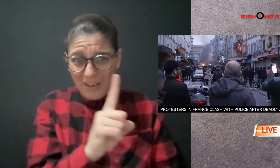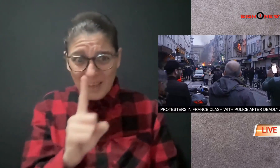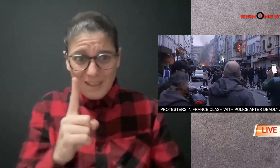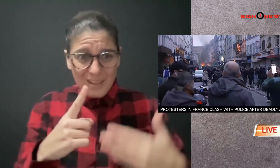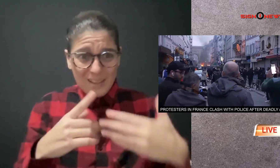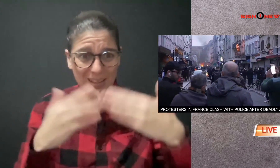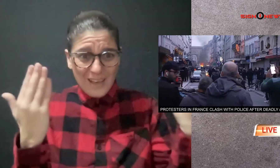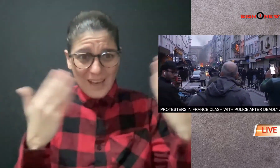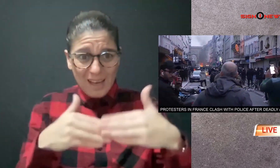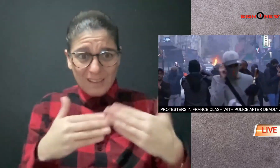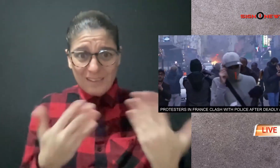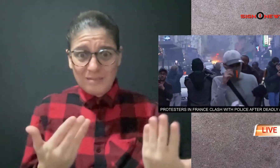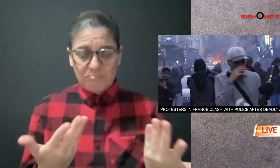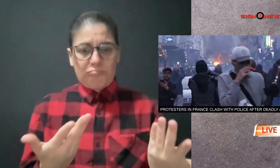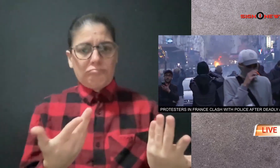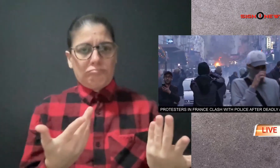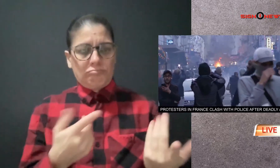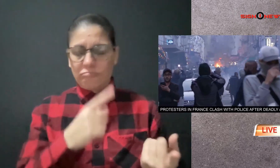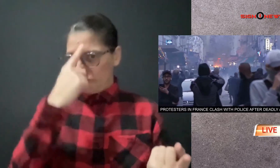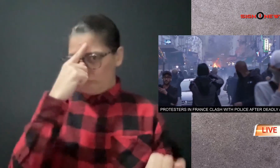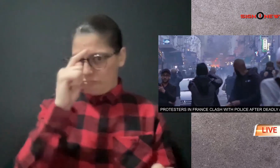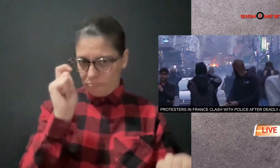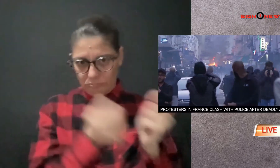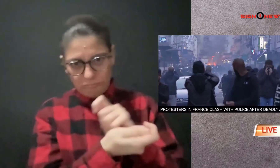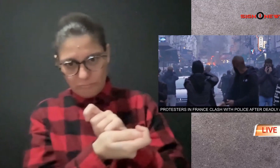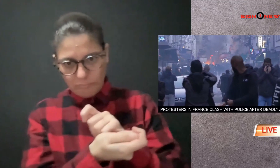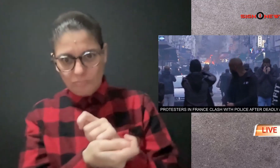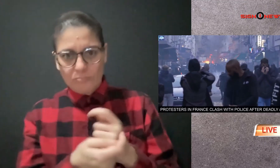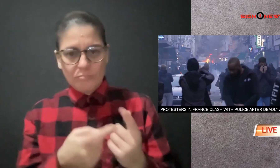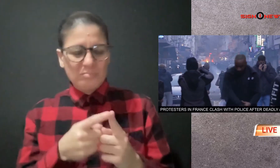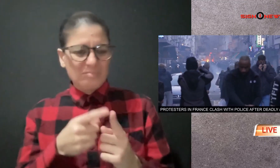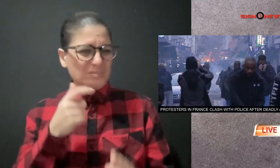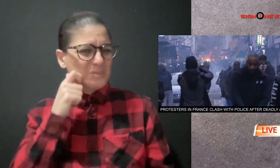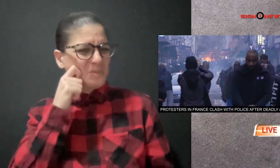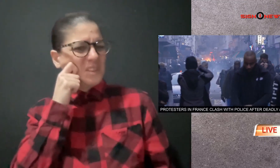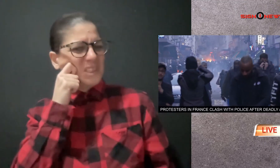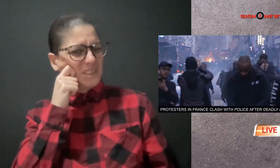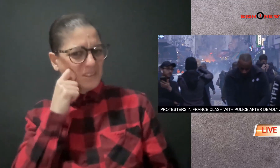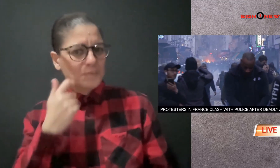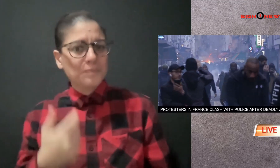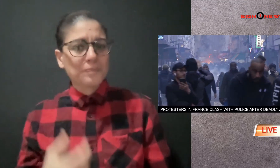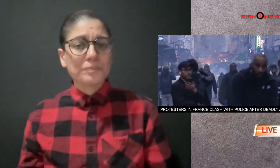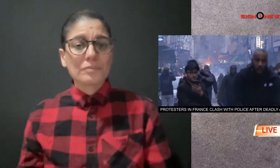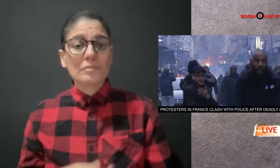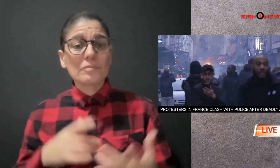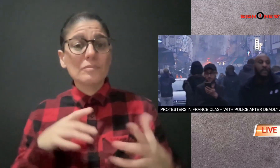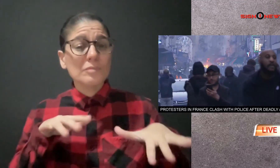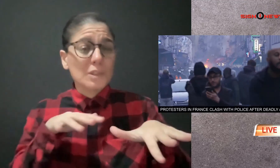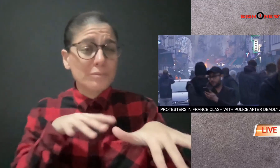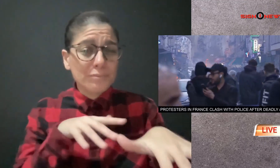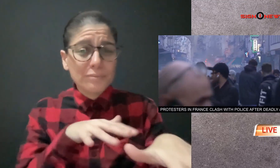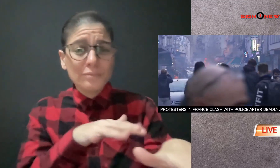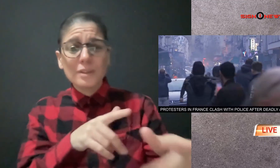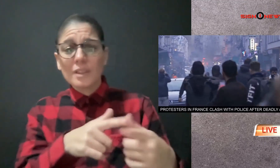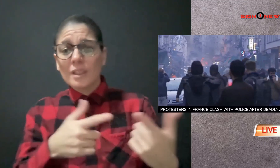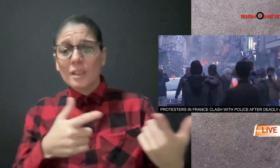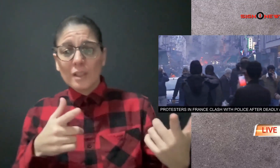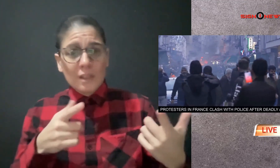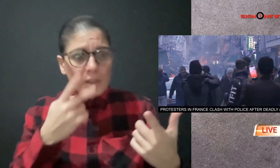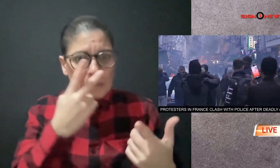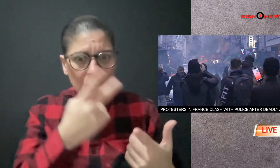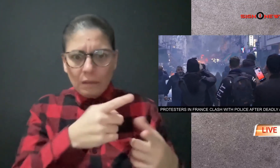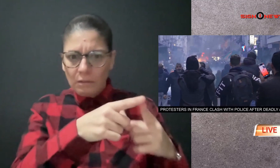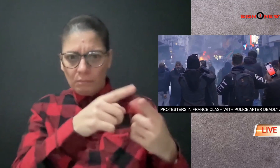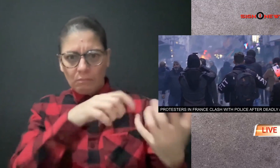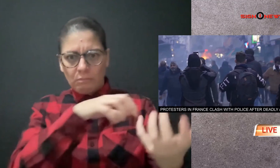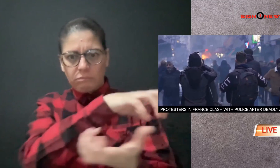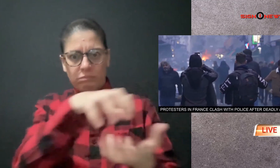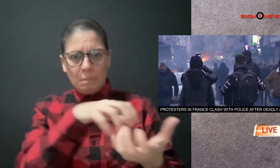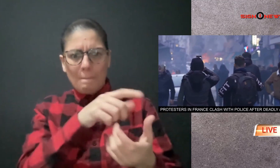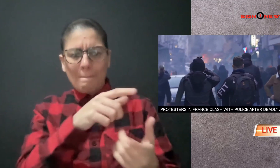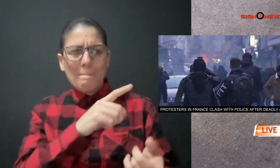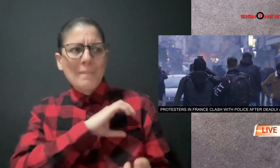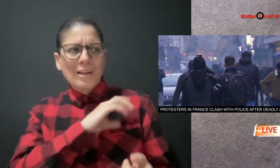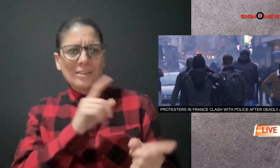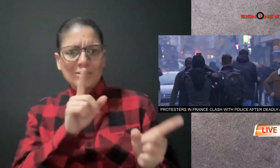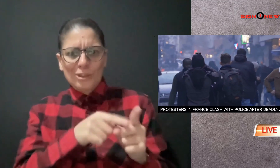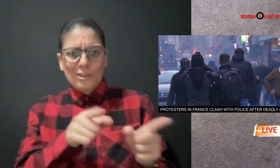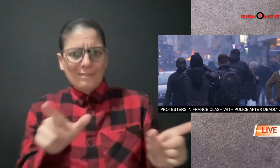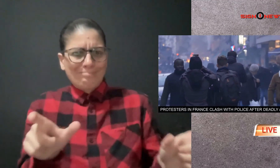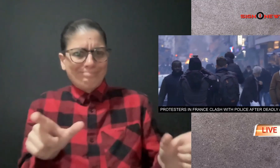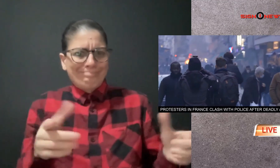a racially motivated attack the crowds gathered after the police tried